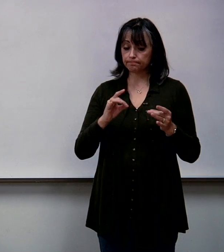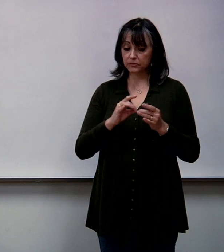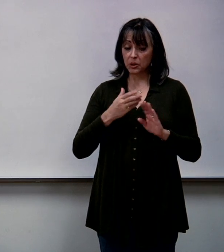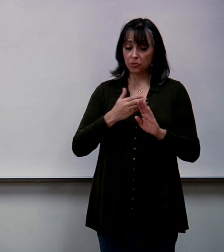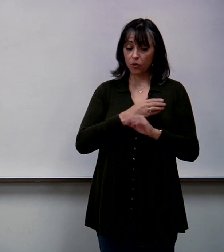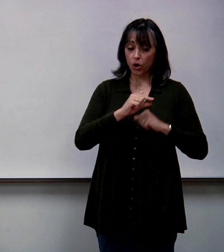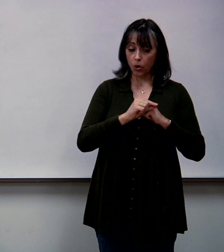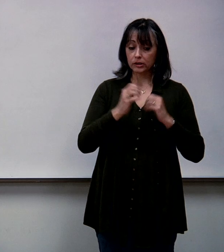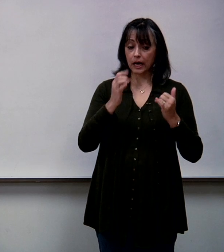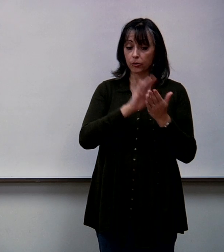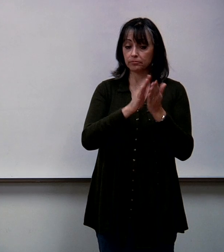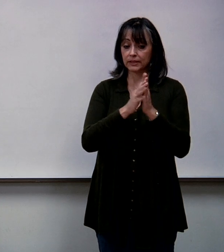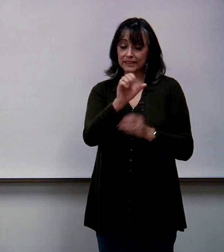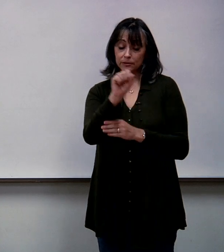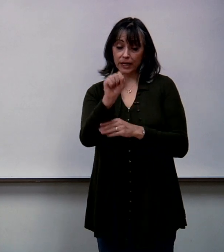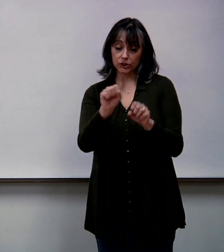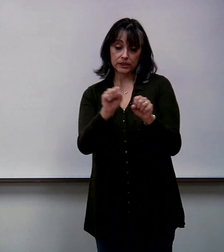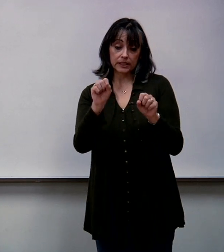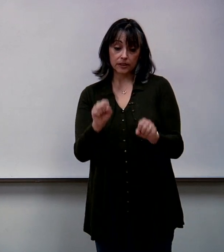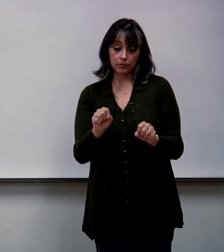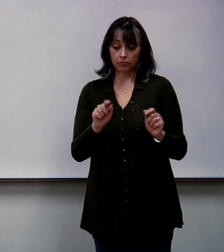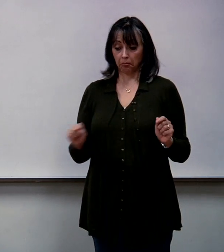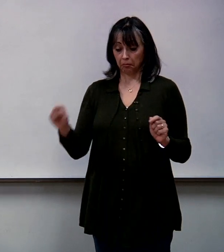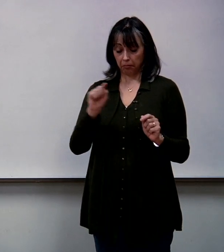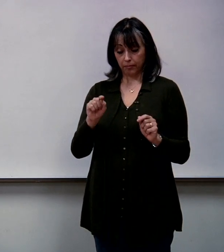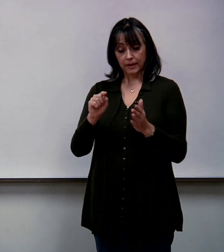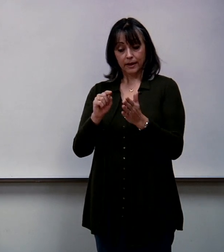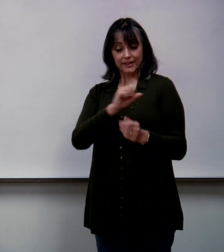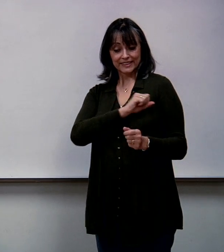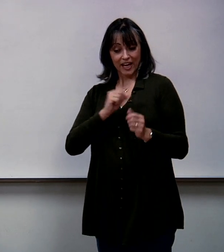earlier. It was the senators and the representatives from the majors student